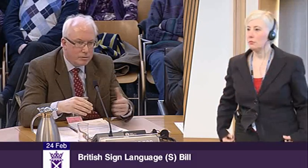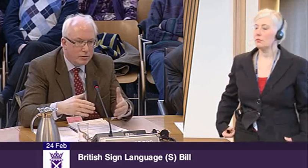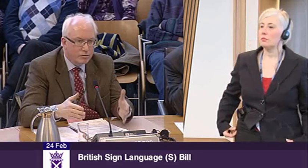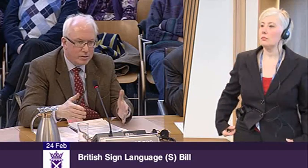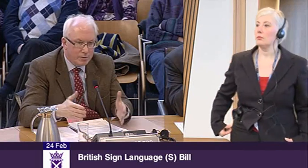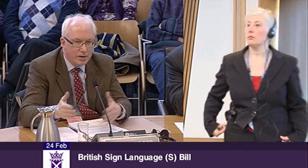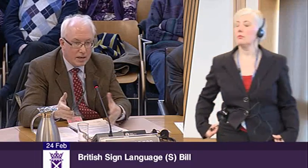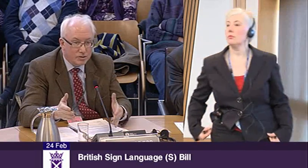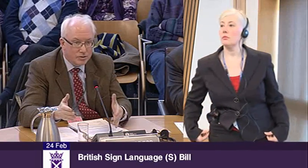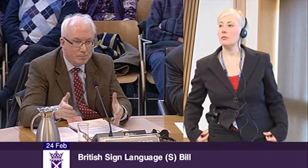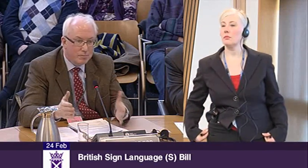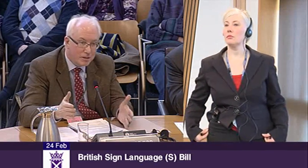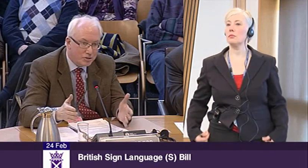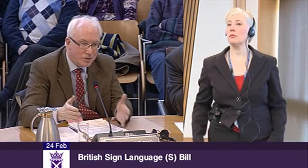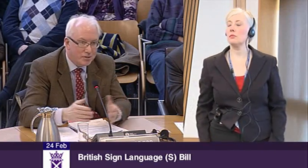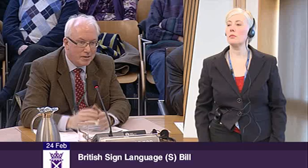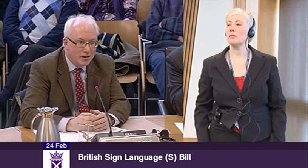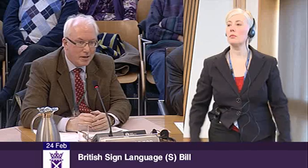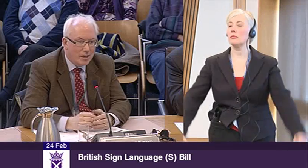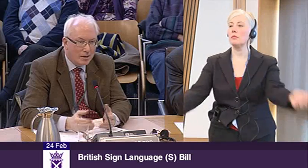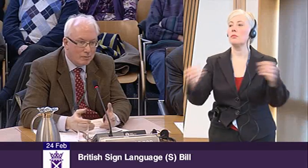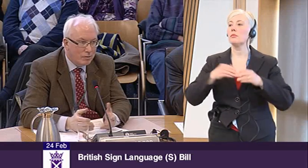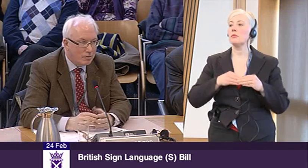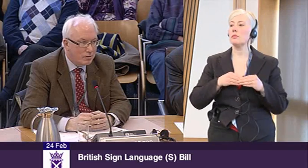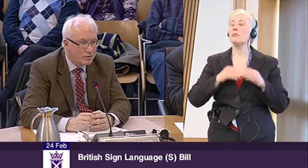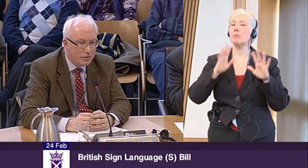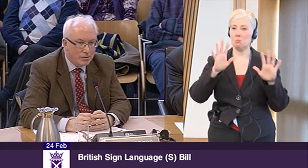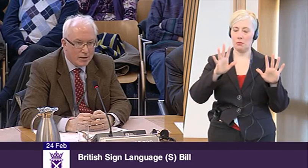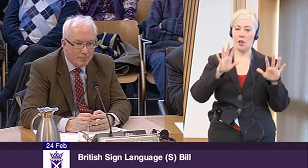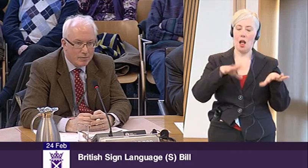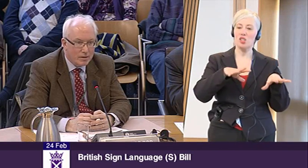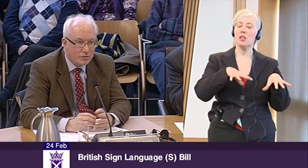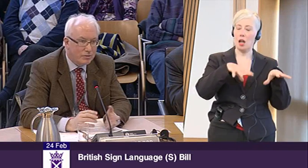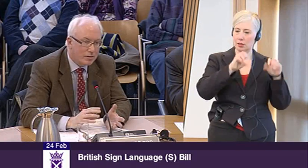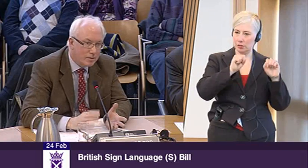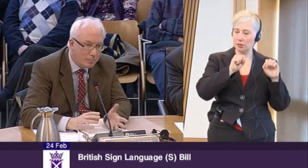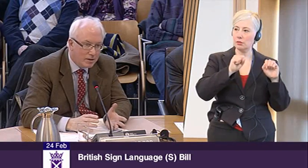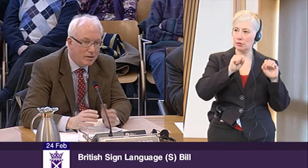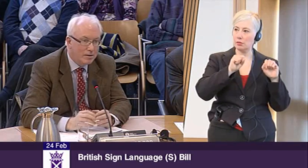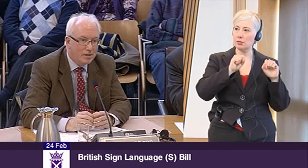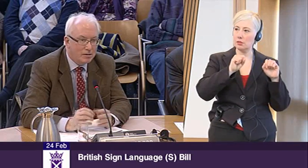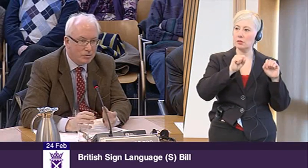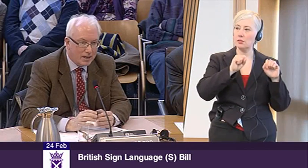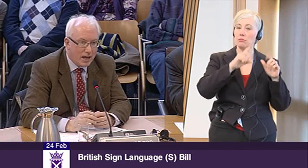Professor Dunbar: Perhaps I should start with the ministerial responsibility for the language.